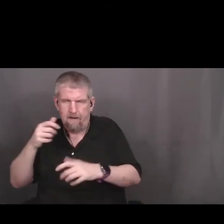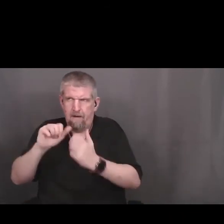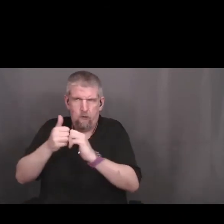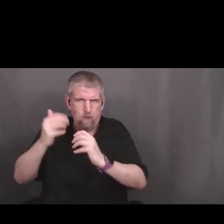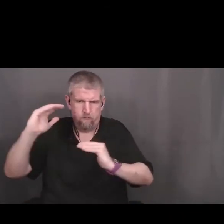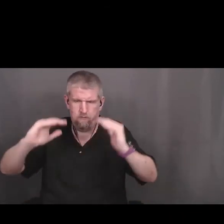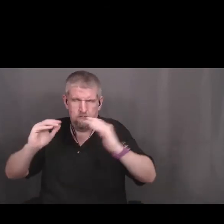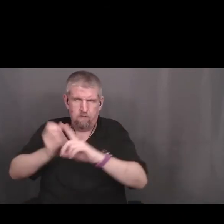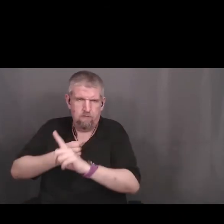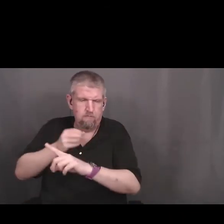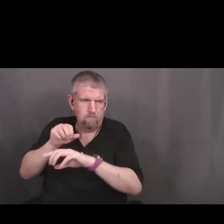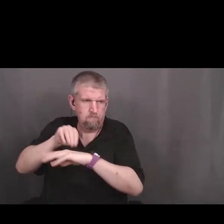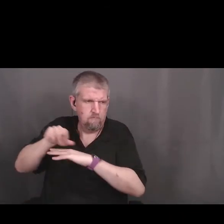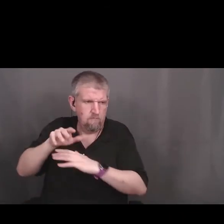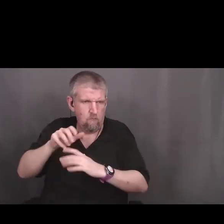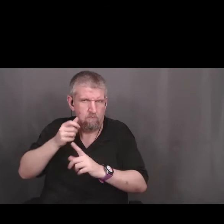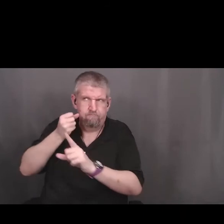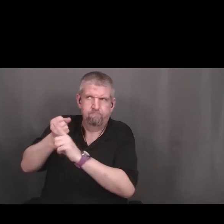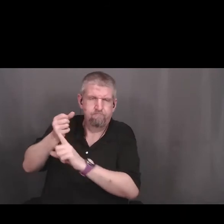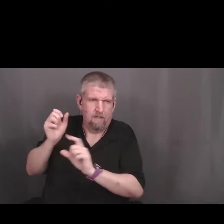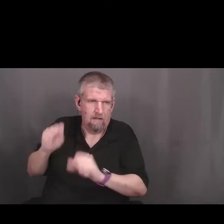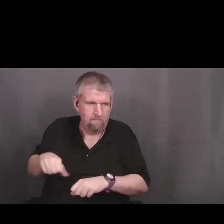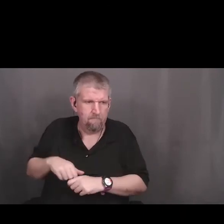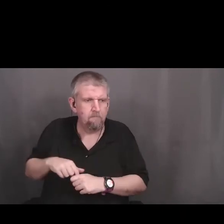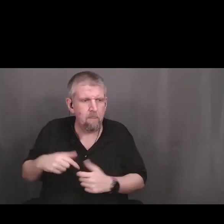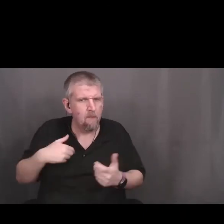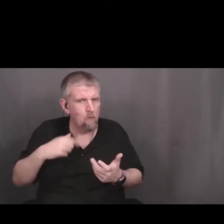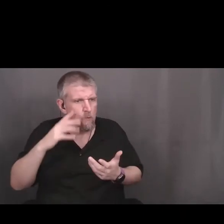as opposed to somebody who's in the workforce. So, we explain some of those to you.